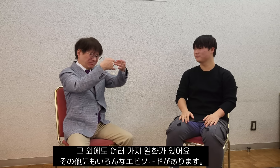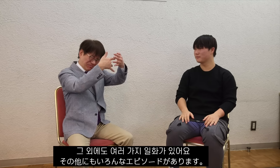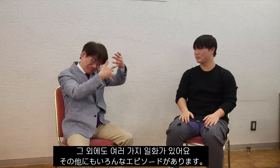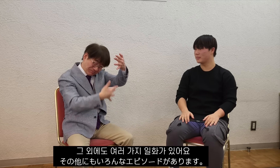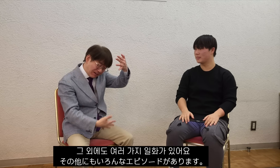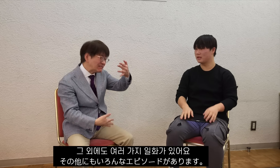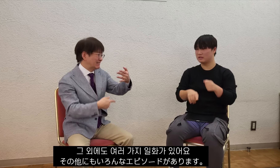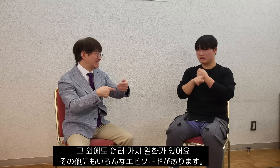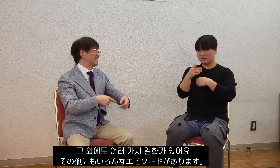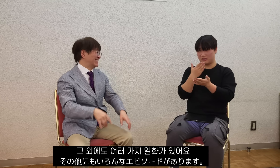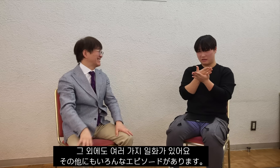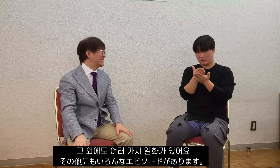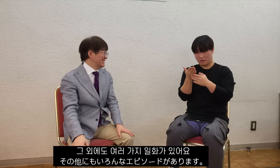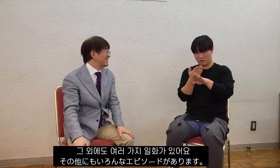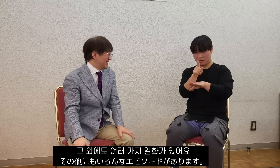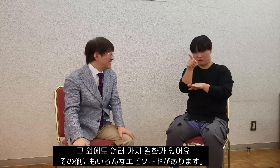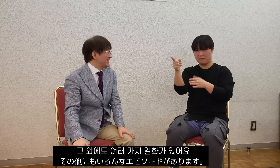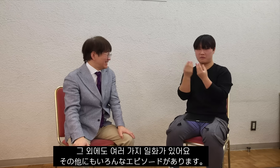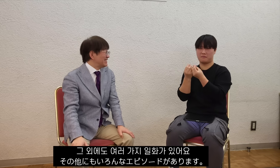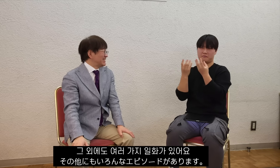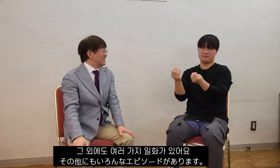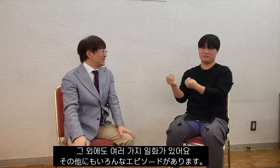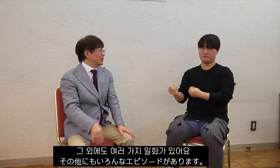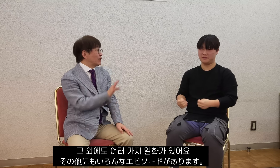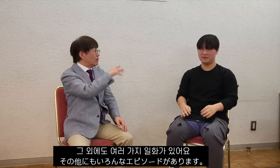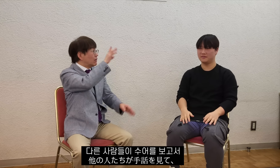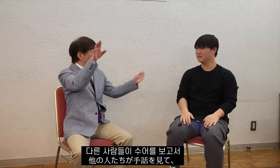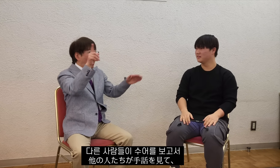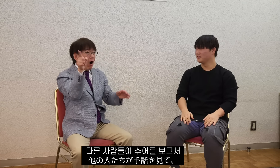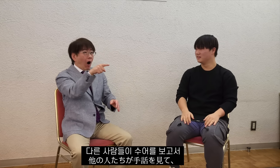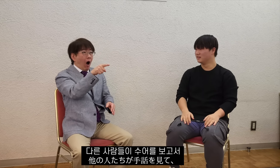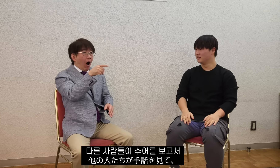Besides that, there are several anecdotes.